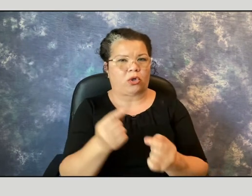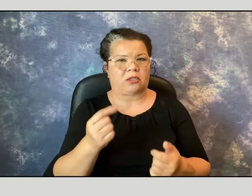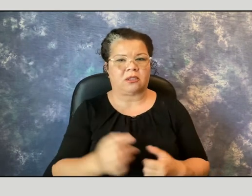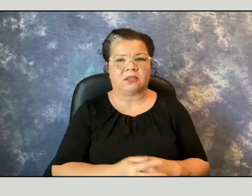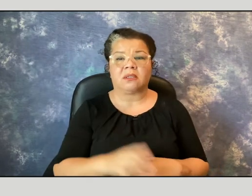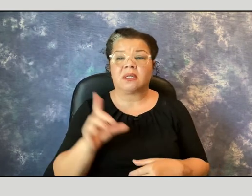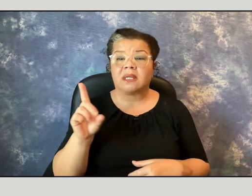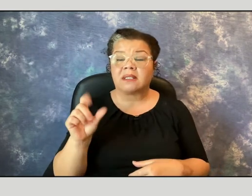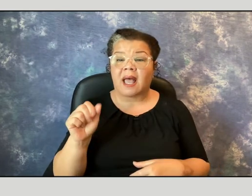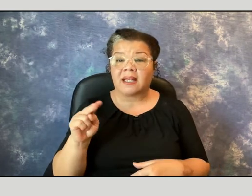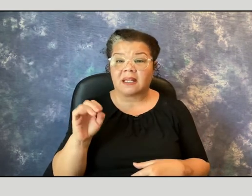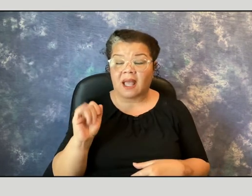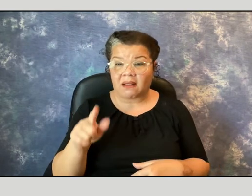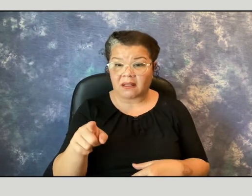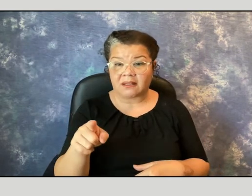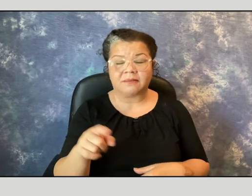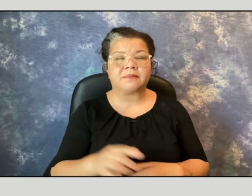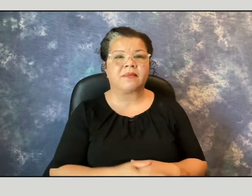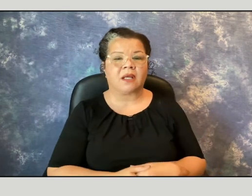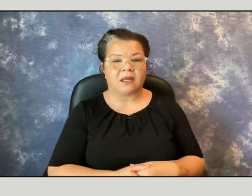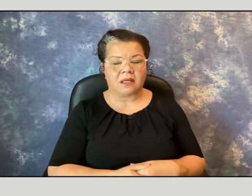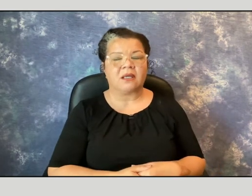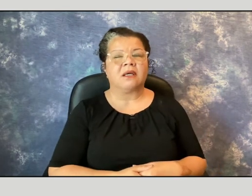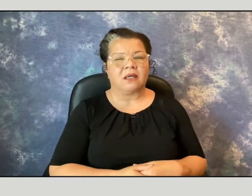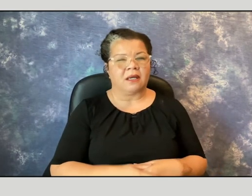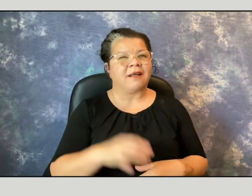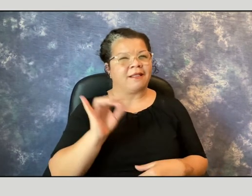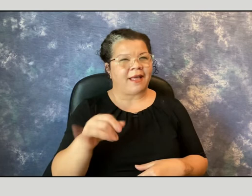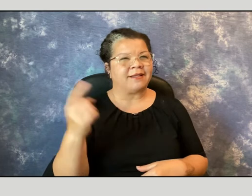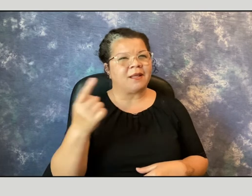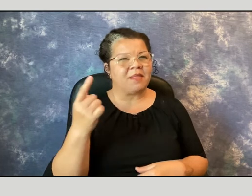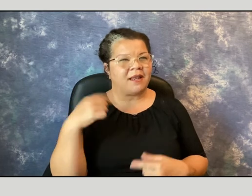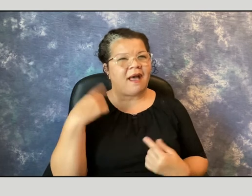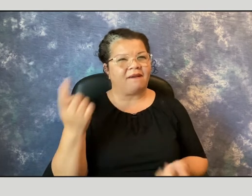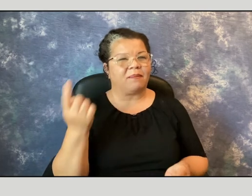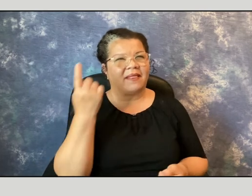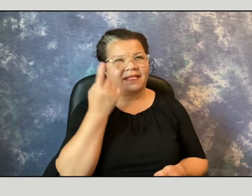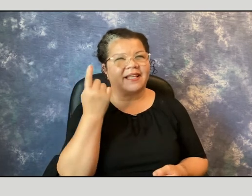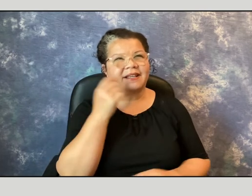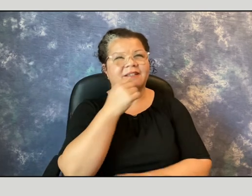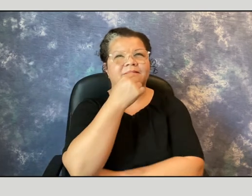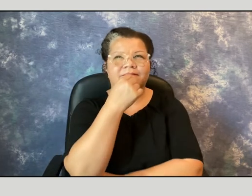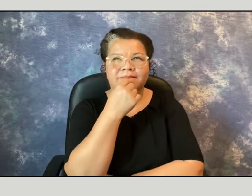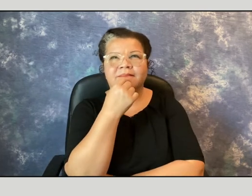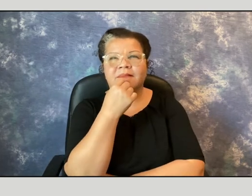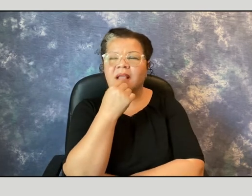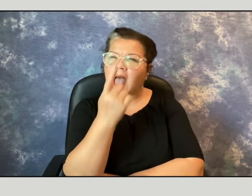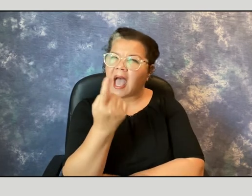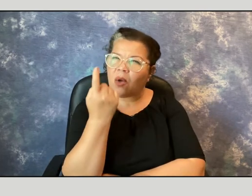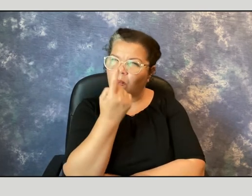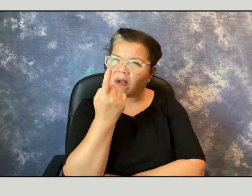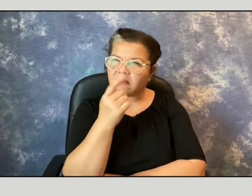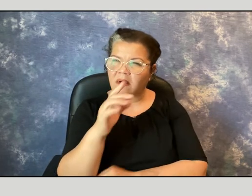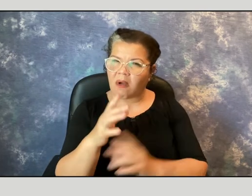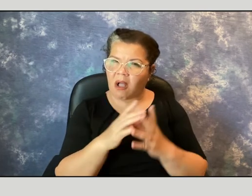That's something that I have been thinking since so long. I wonder how much an artist, in my case,